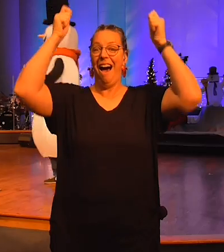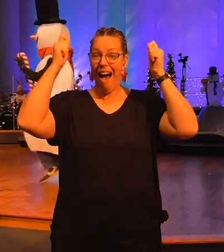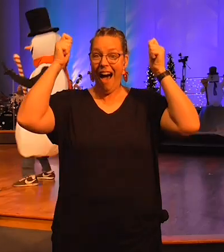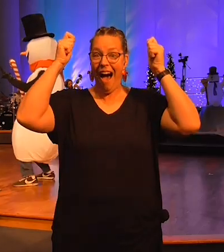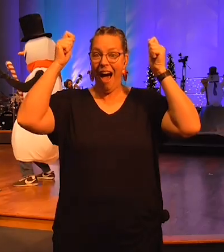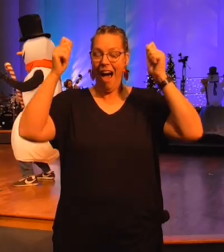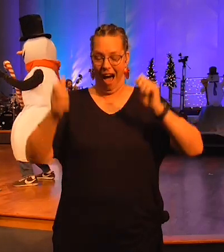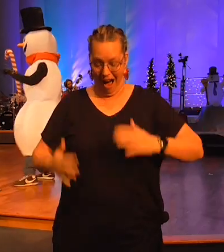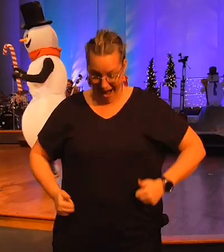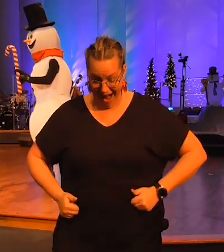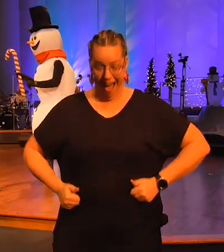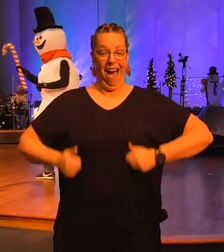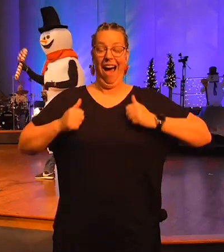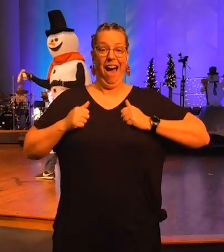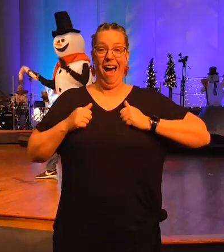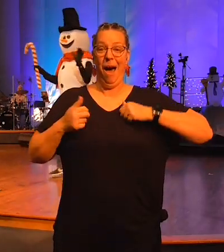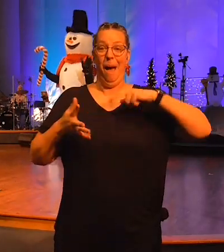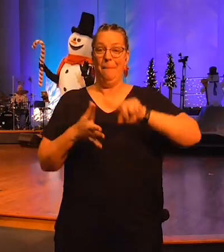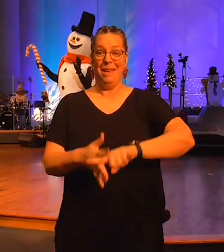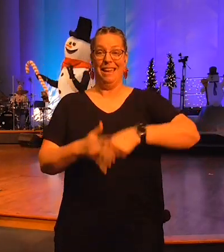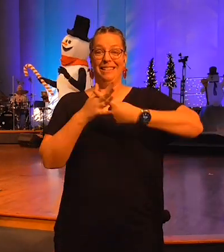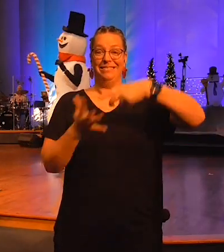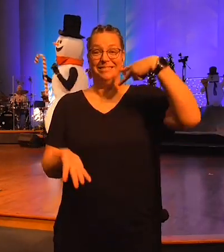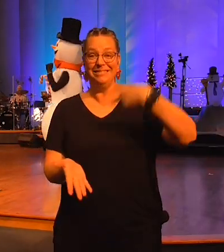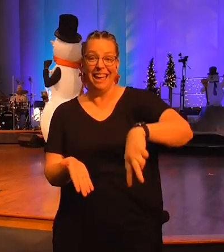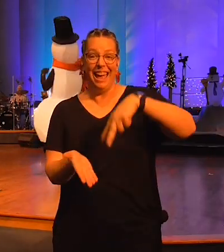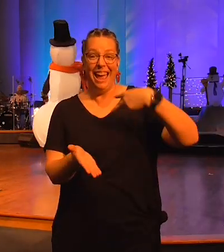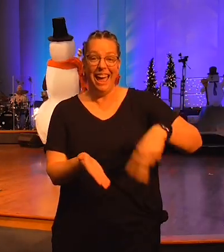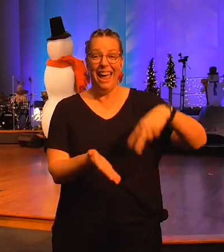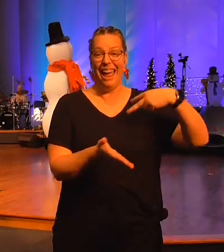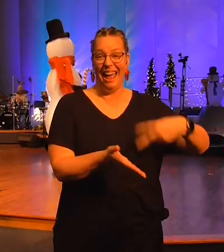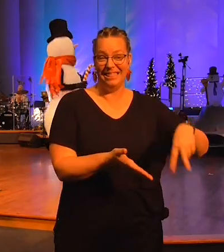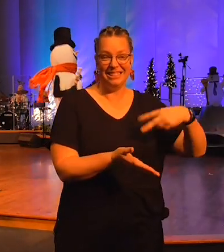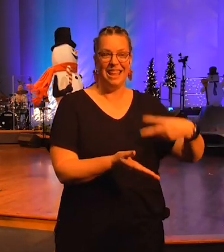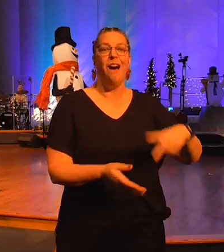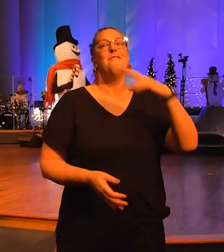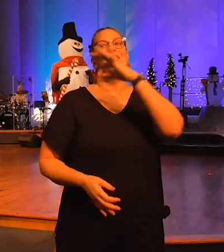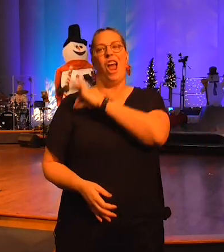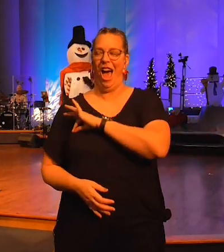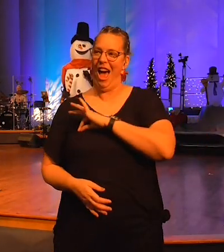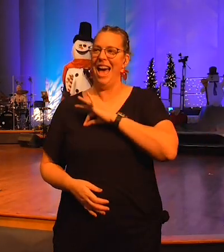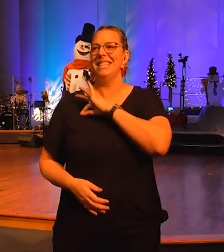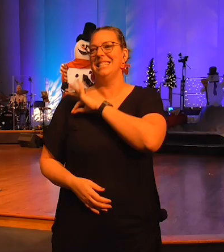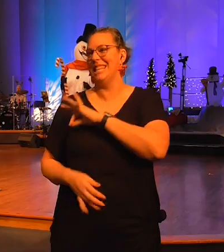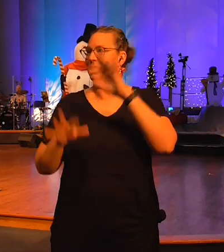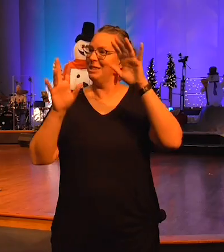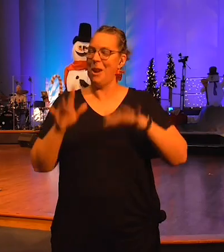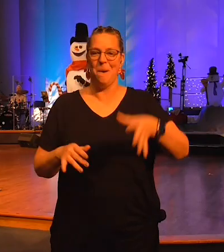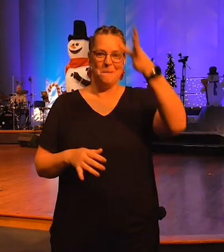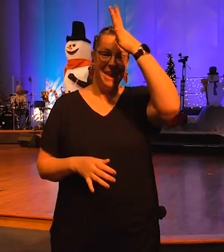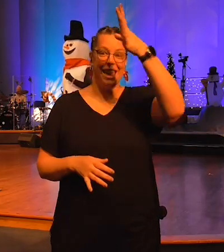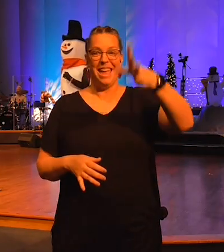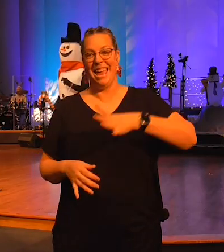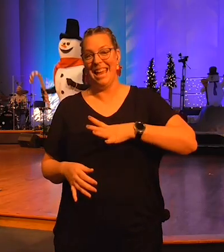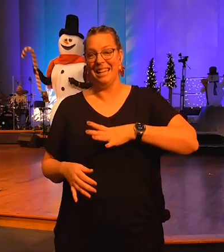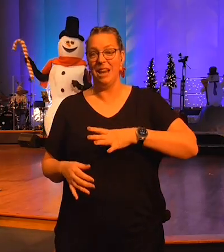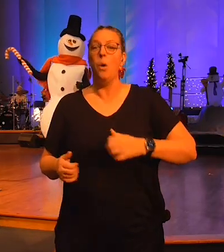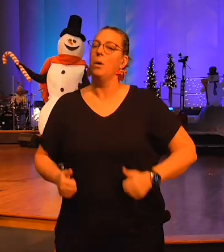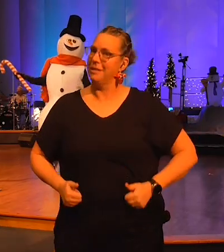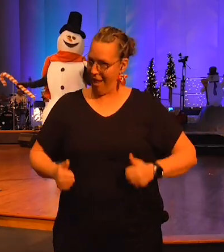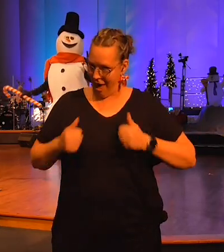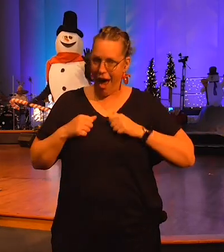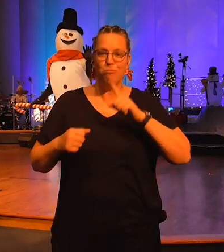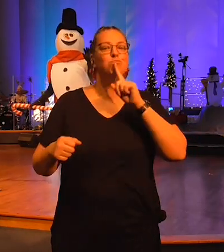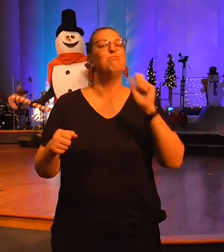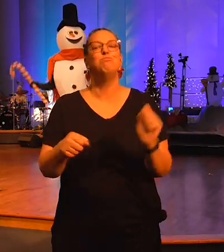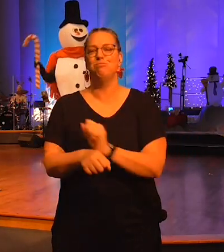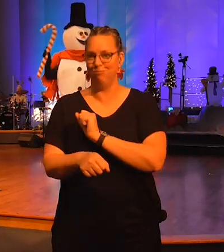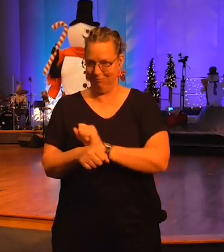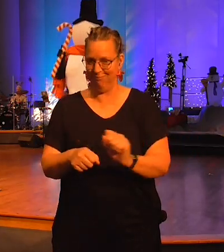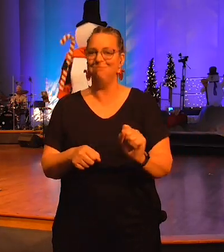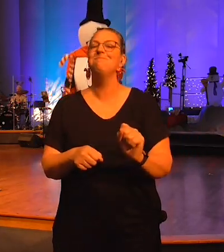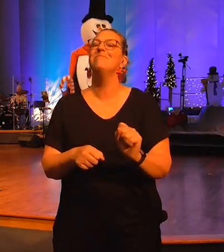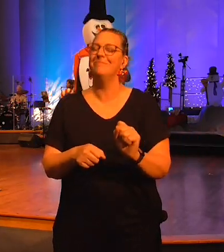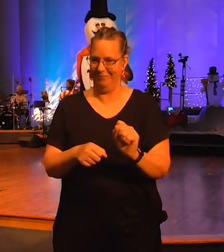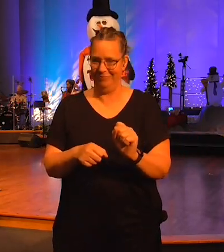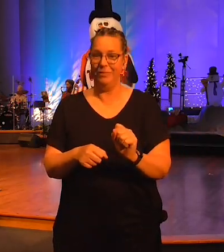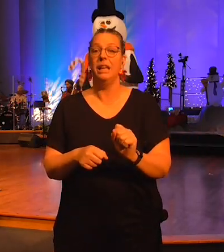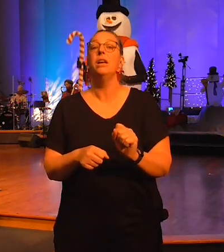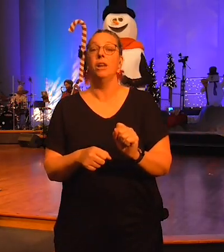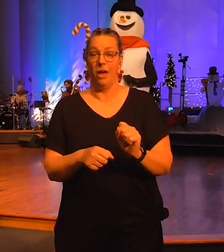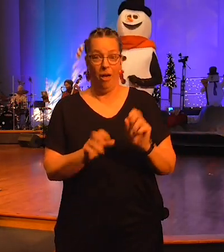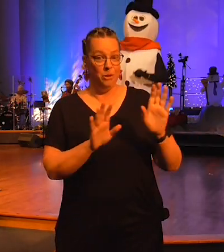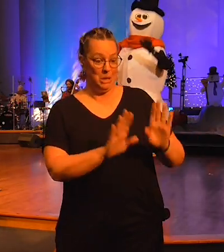they found for when they placed it on his head he began to dance around Frosty the Snowman was